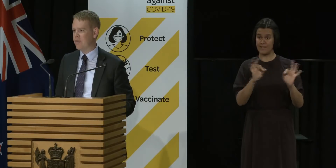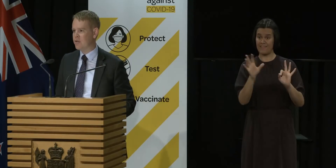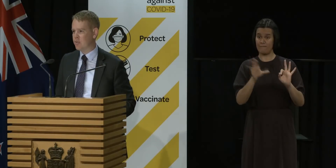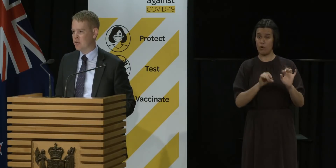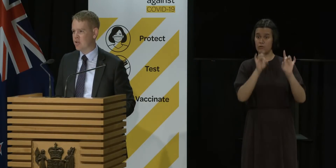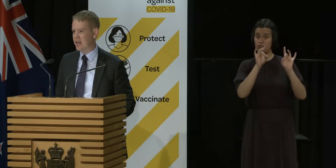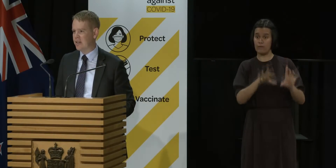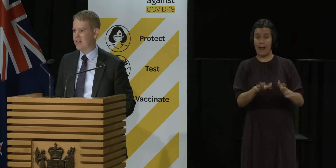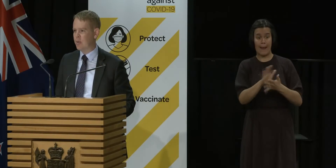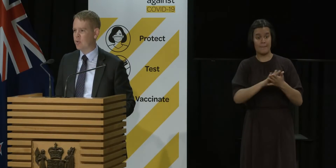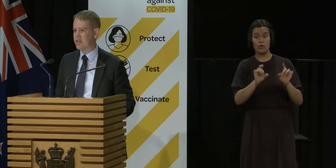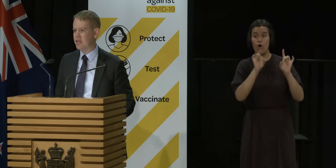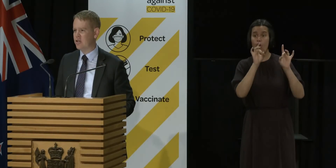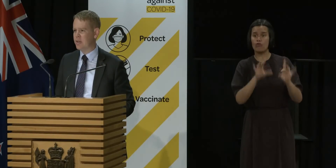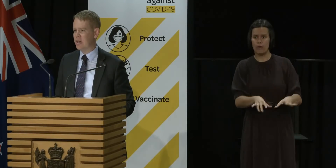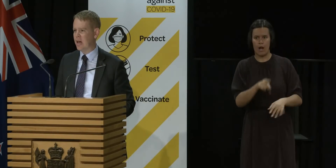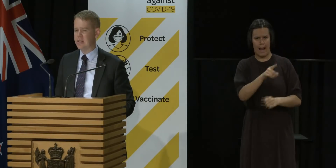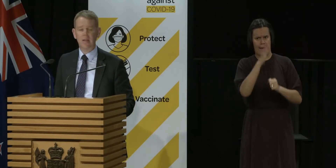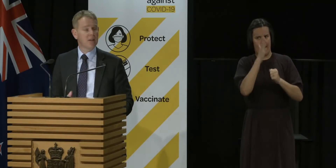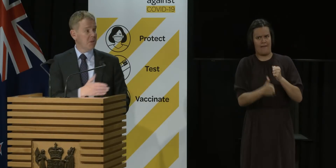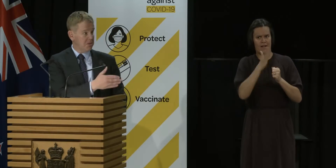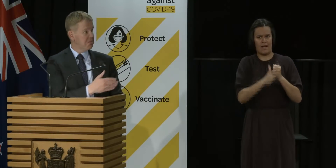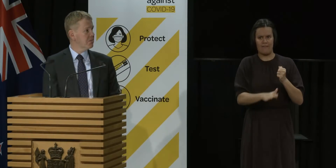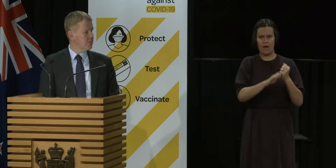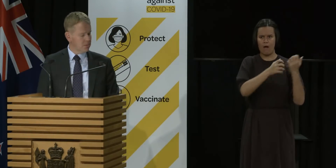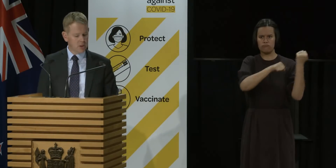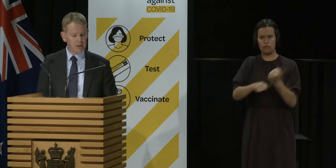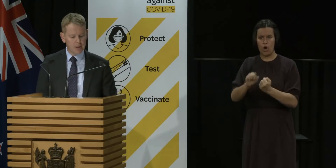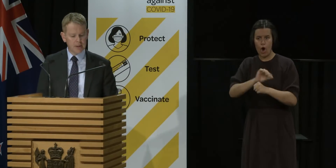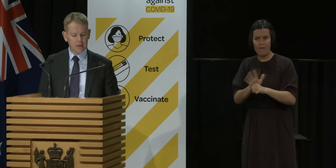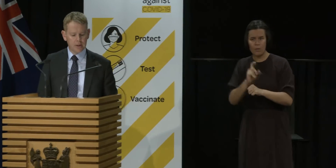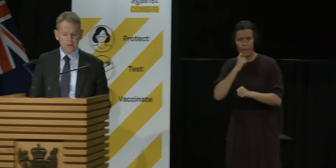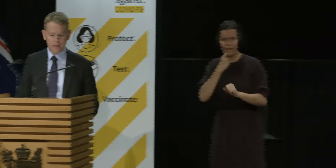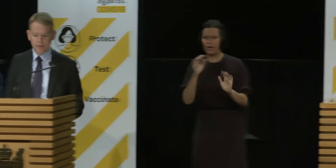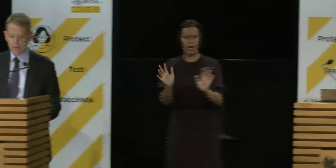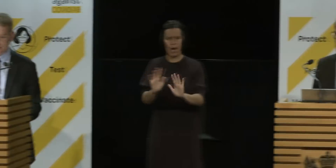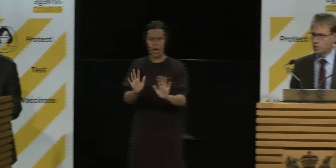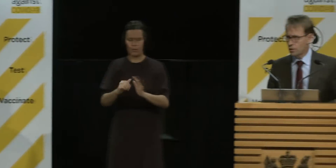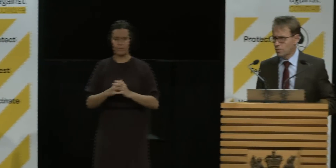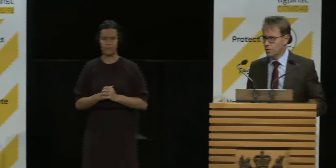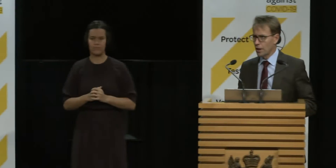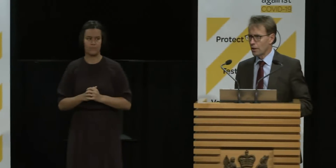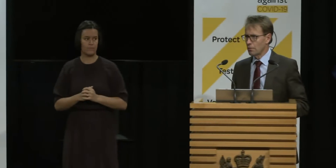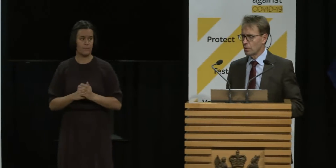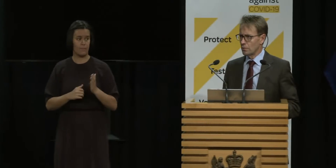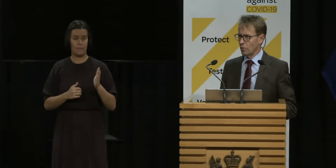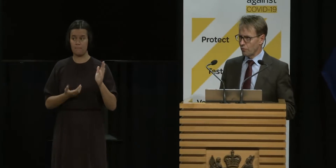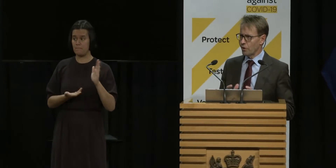arriving in New Zealand. The fact they didn't come from Australia does not mean that as we increase the volume of